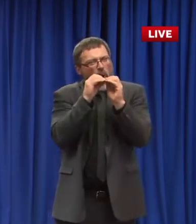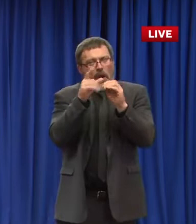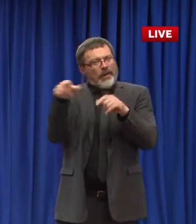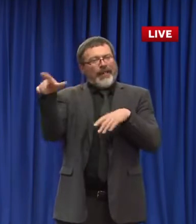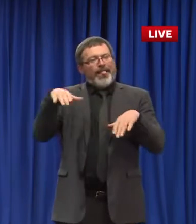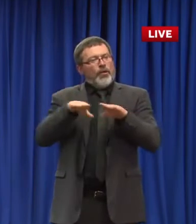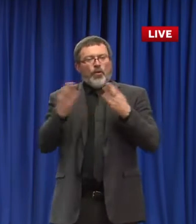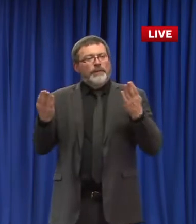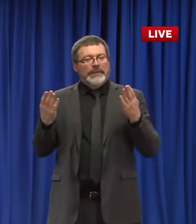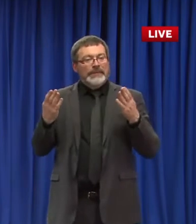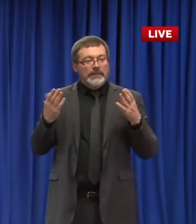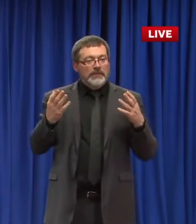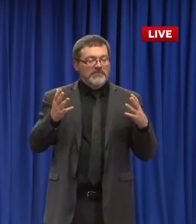ONES WE’VE ALREADY OPENED.